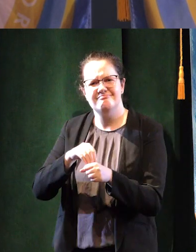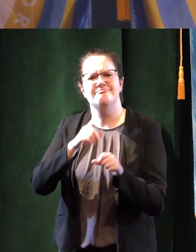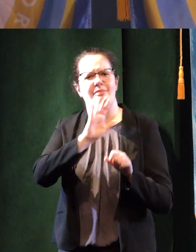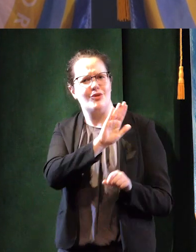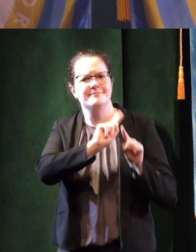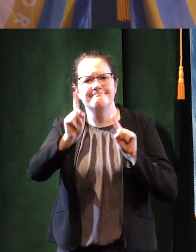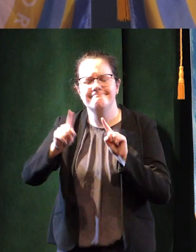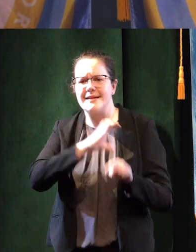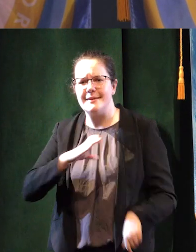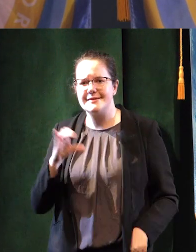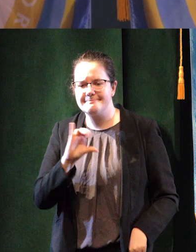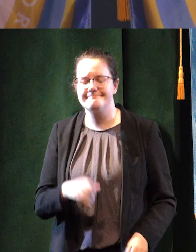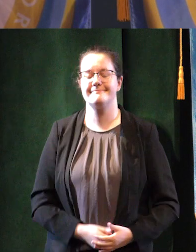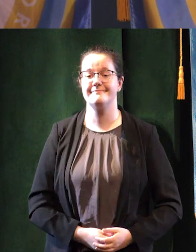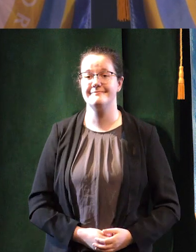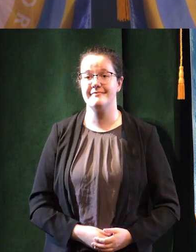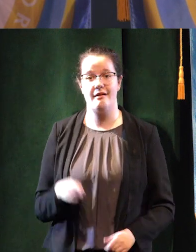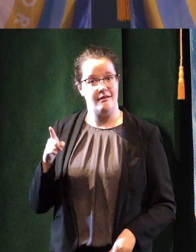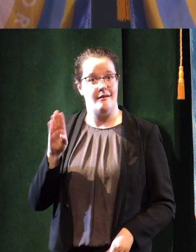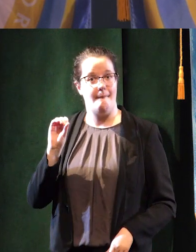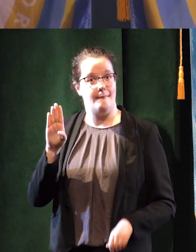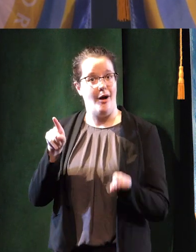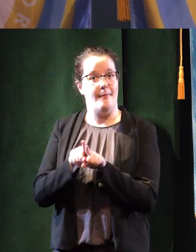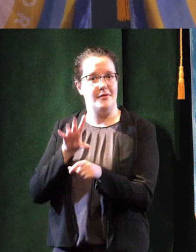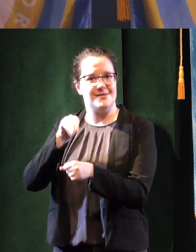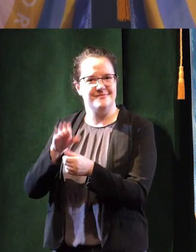college board of trustees for five years and served on the college's strategic